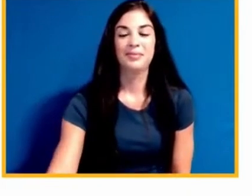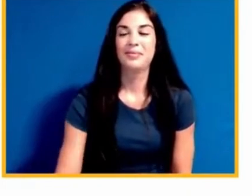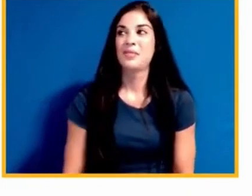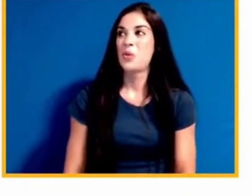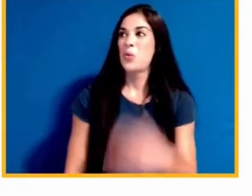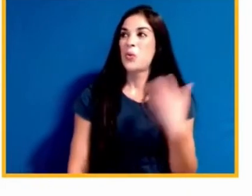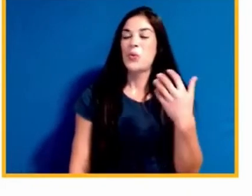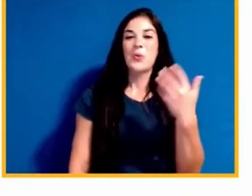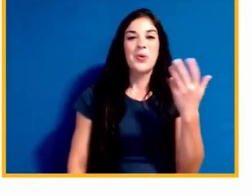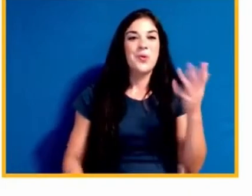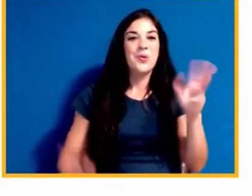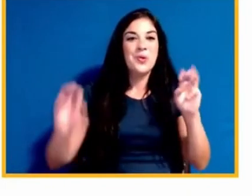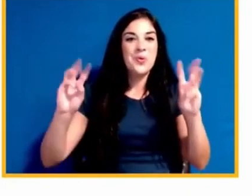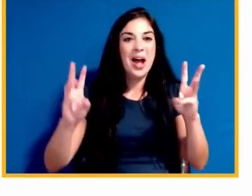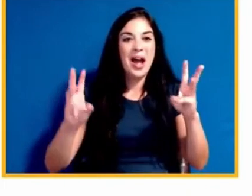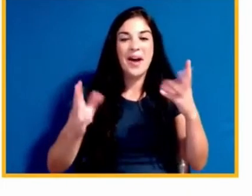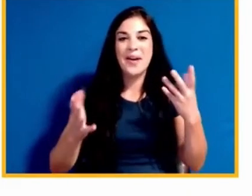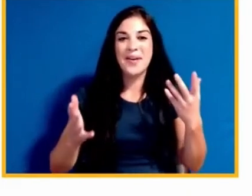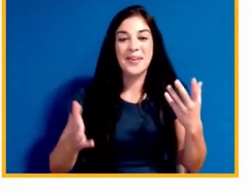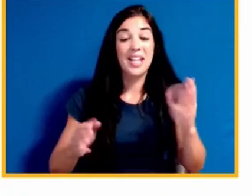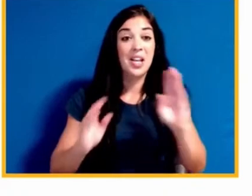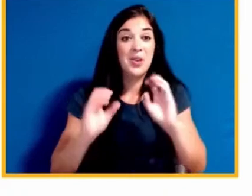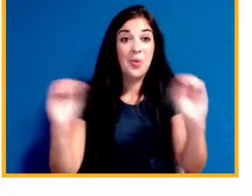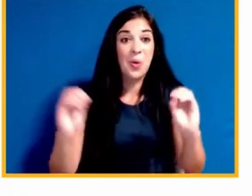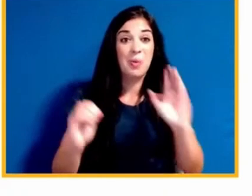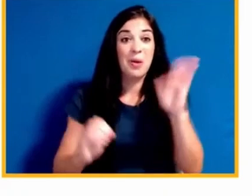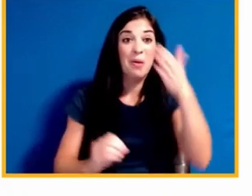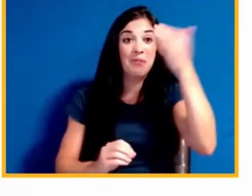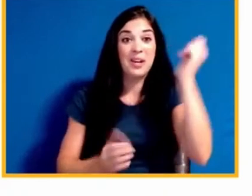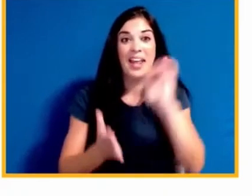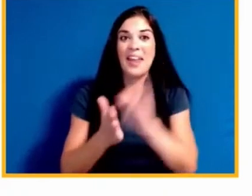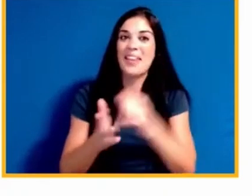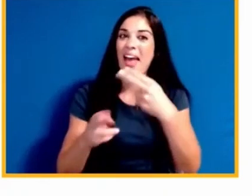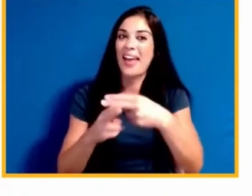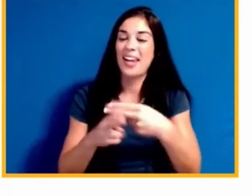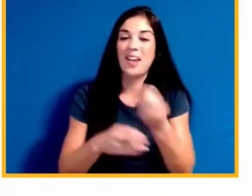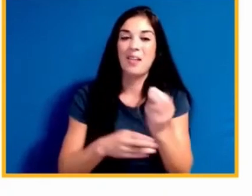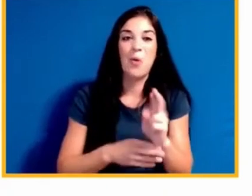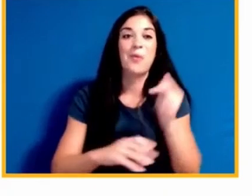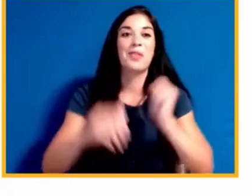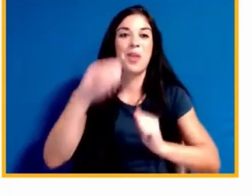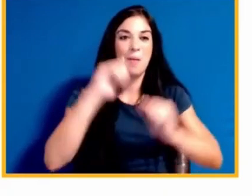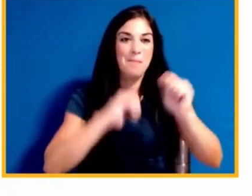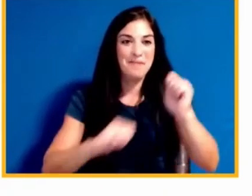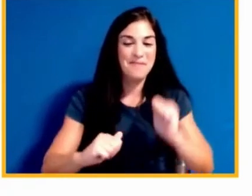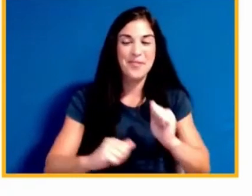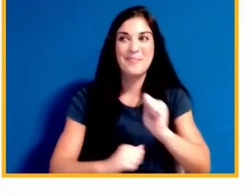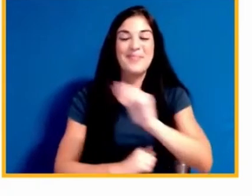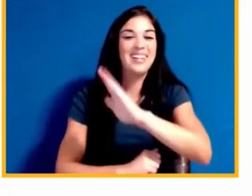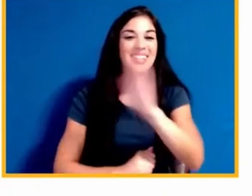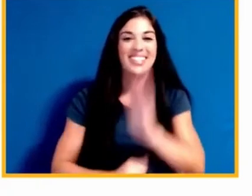[Zeke] Oh, I don't think anybody's gonna be forgetting that name, nor that performance. I mean, I personally loved again